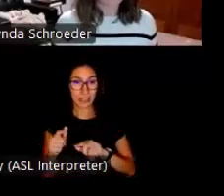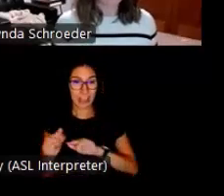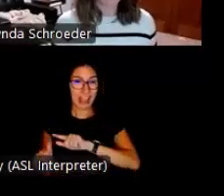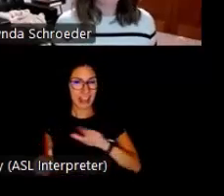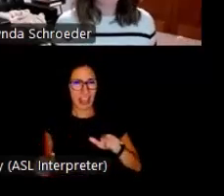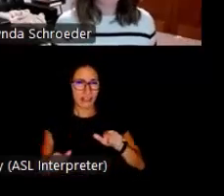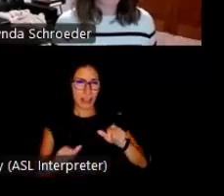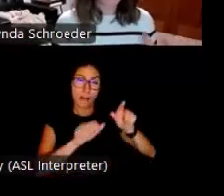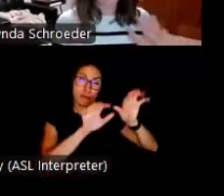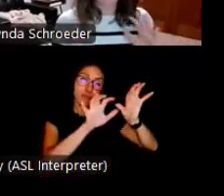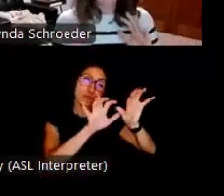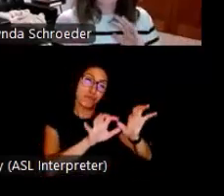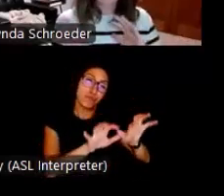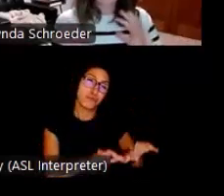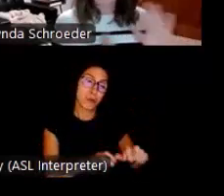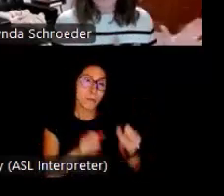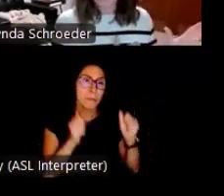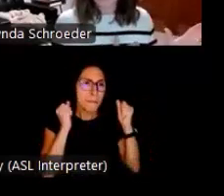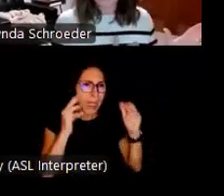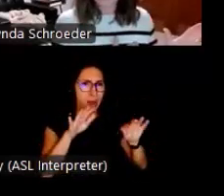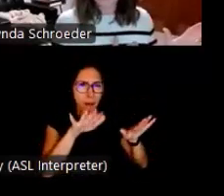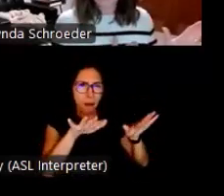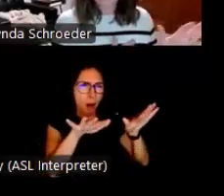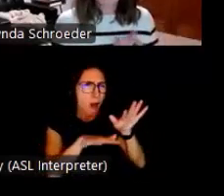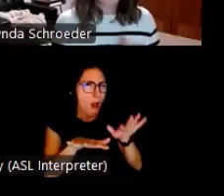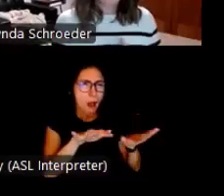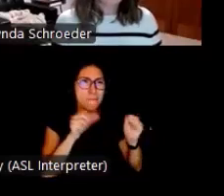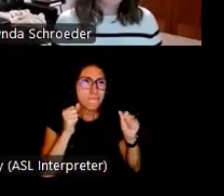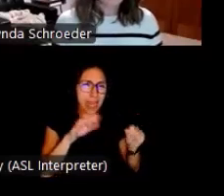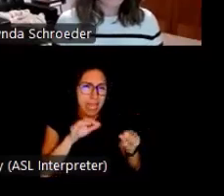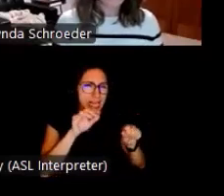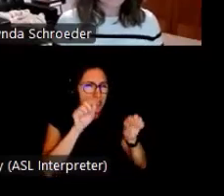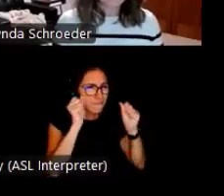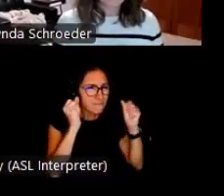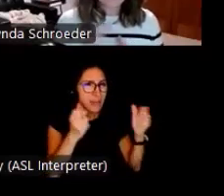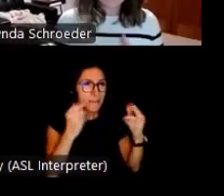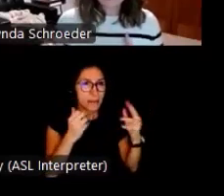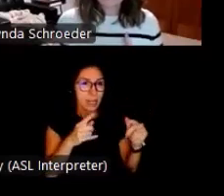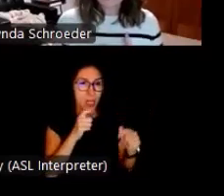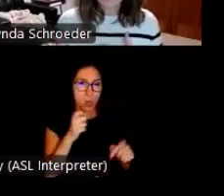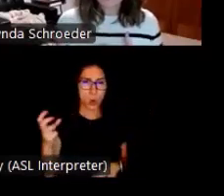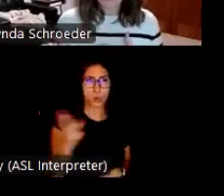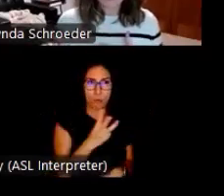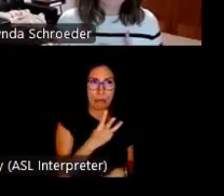but they're almost all to the West. When we get to the next designation,